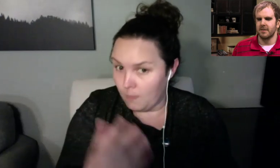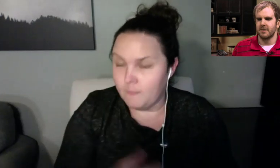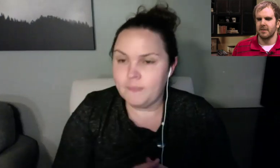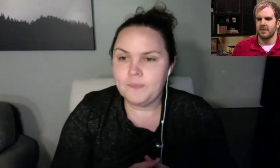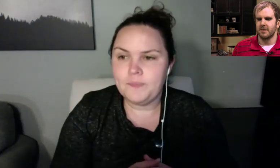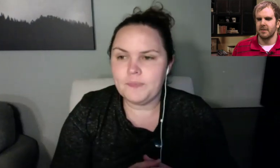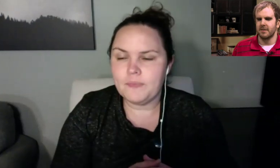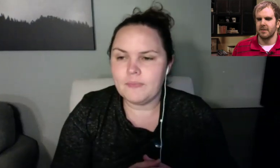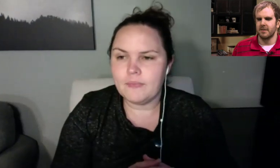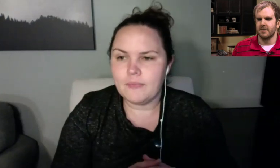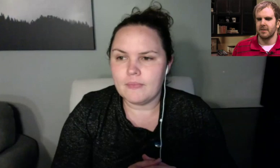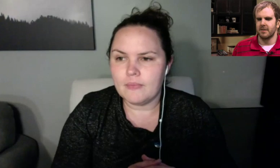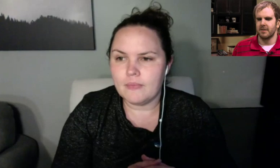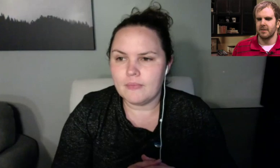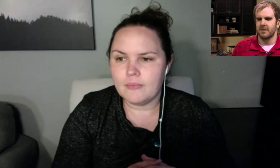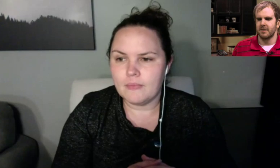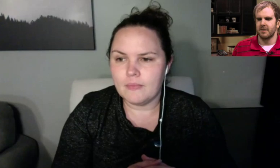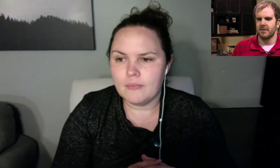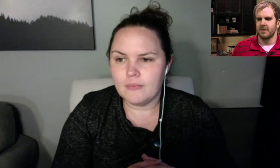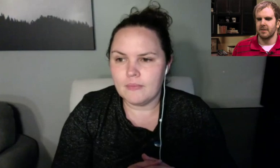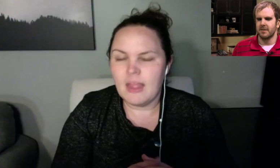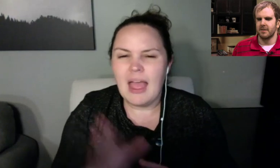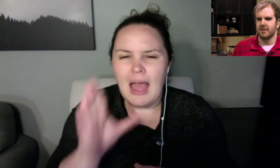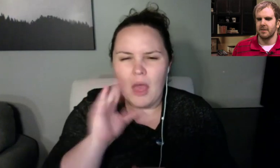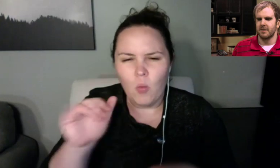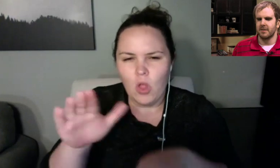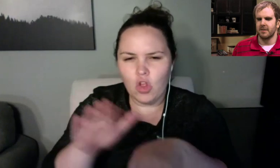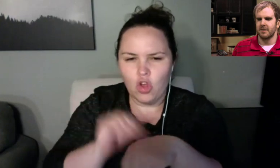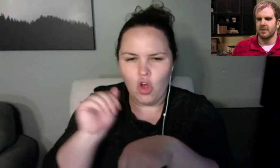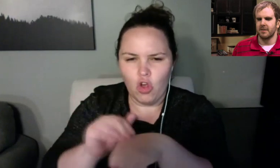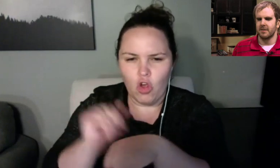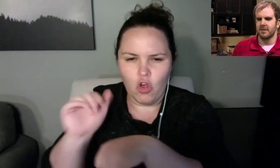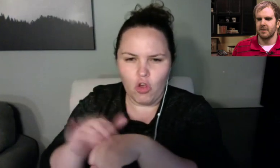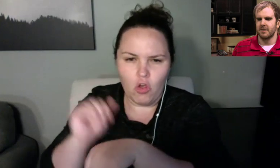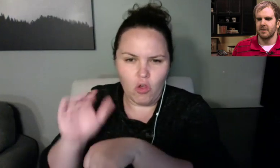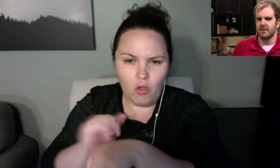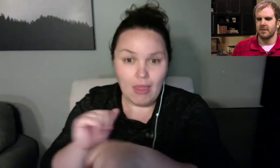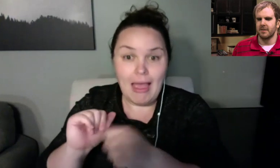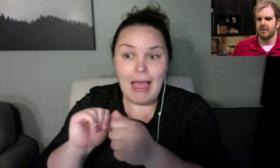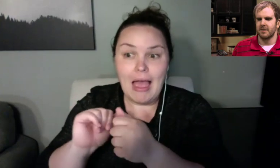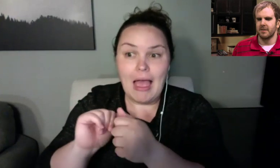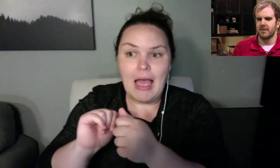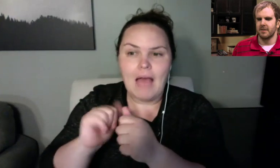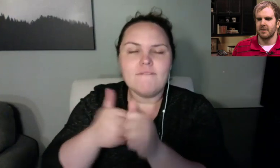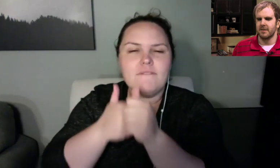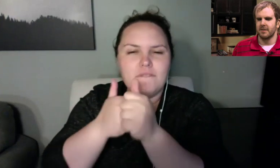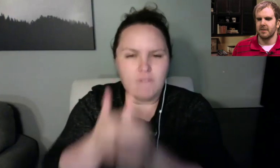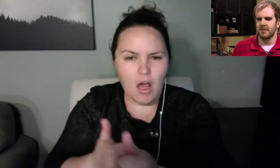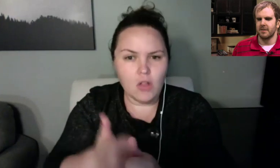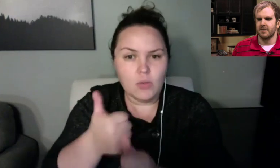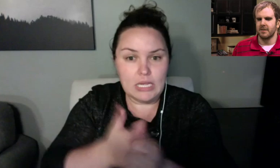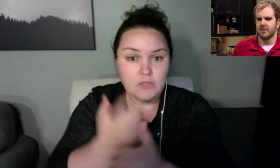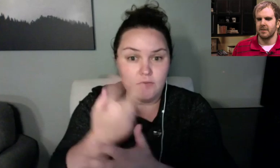I will call on each actor in the order in which they appear in the video to keep it